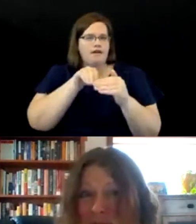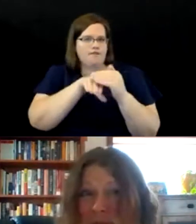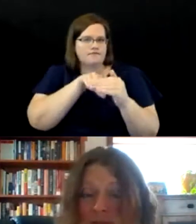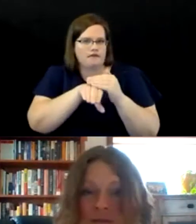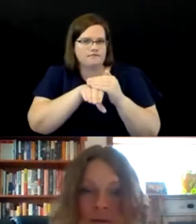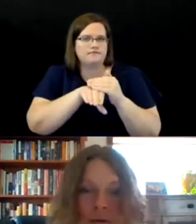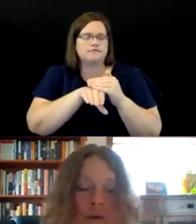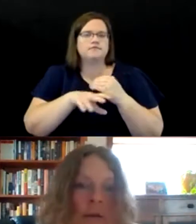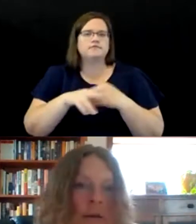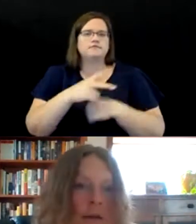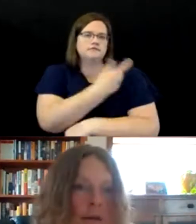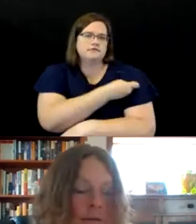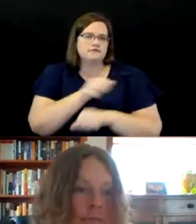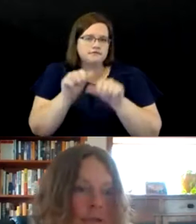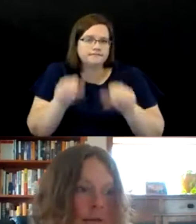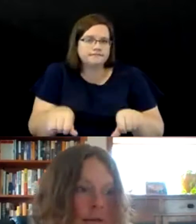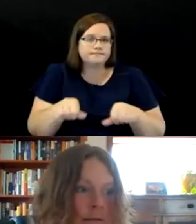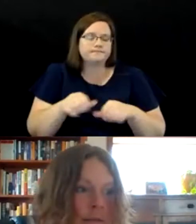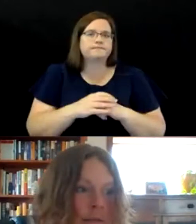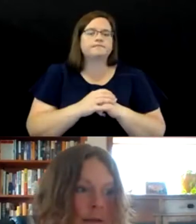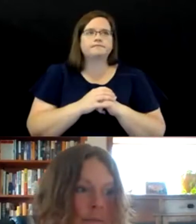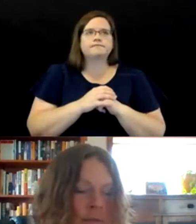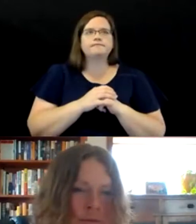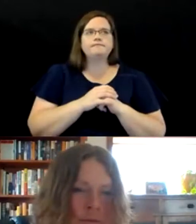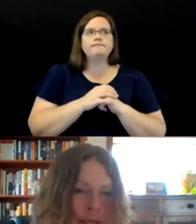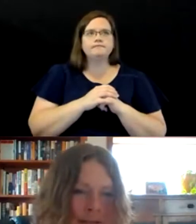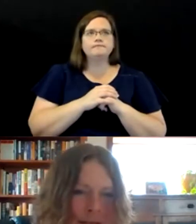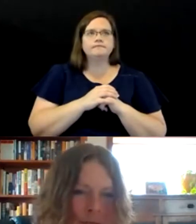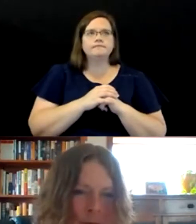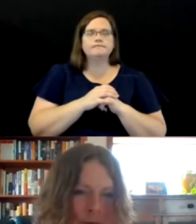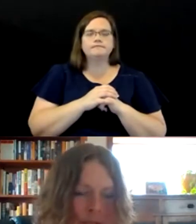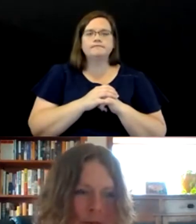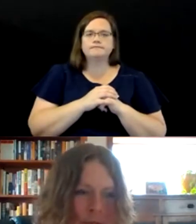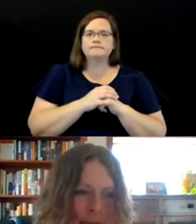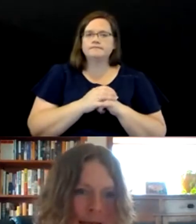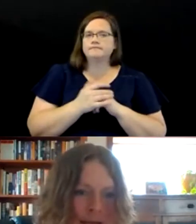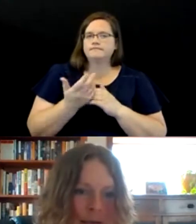to do so. So that's kind of what we'd be looking at.